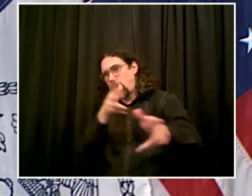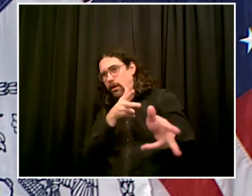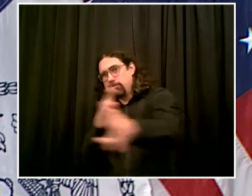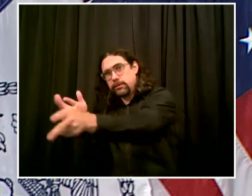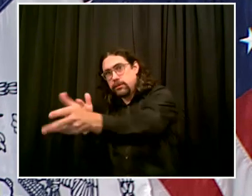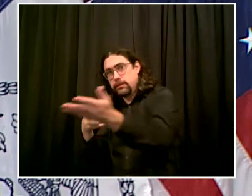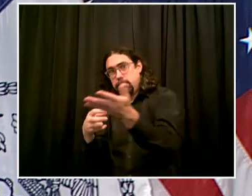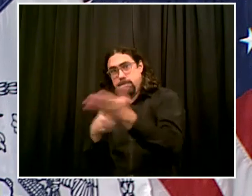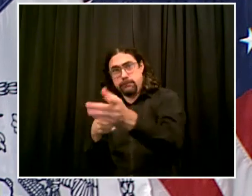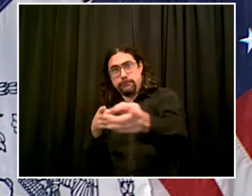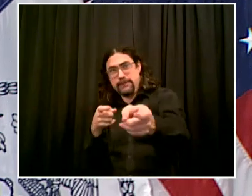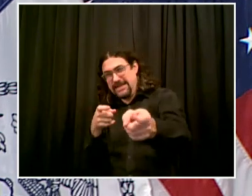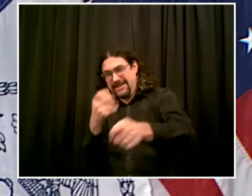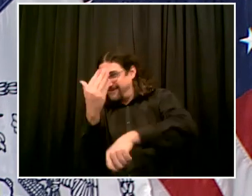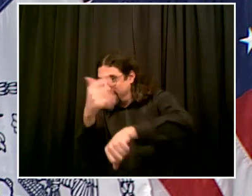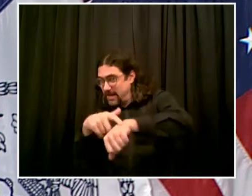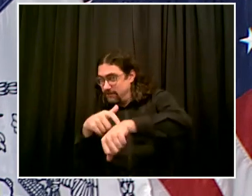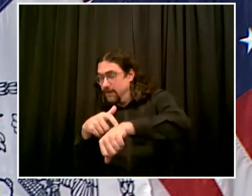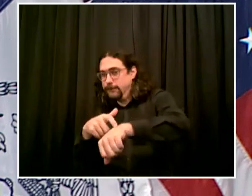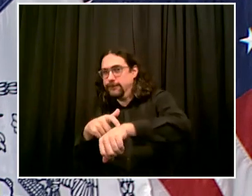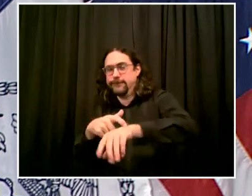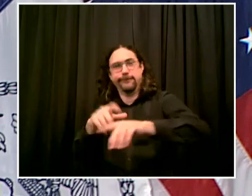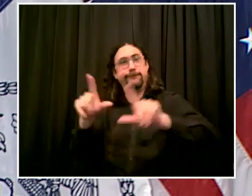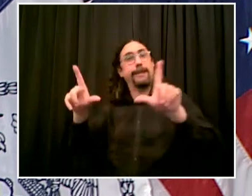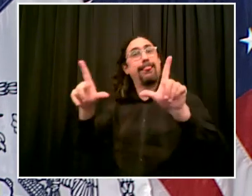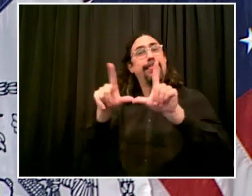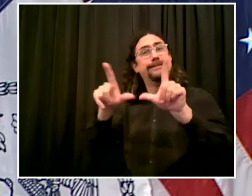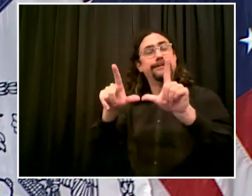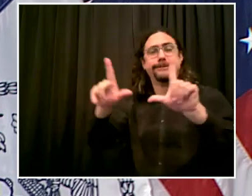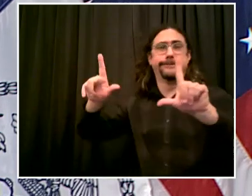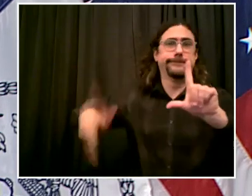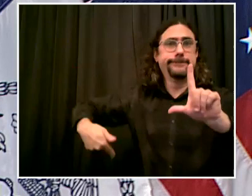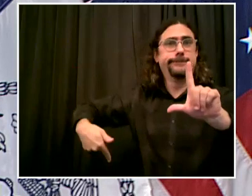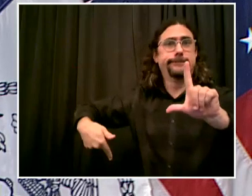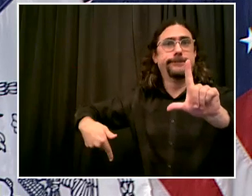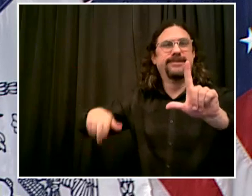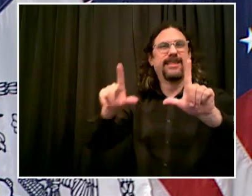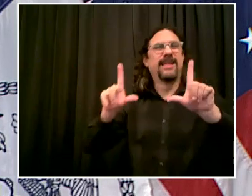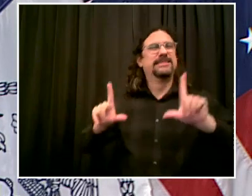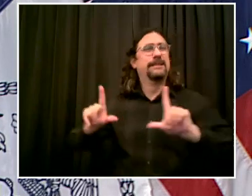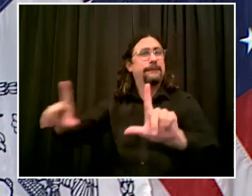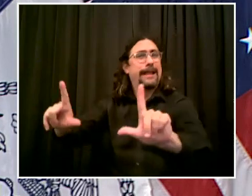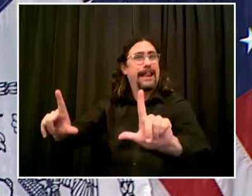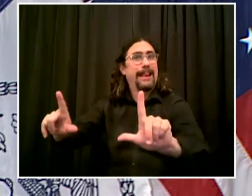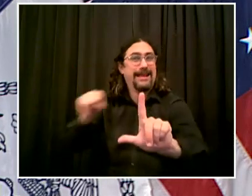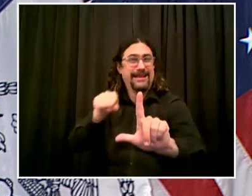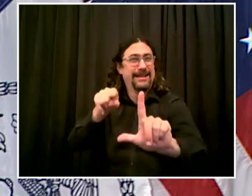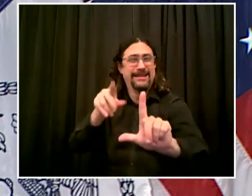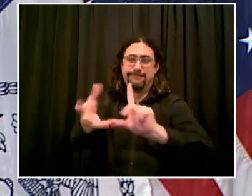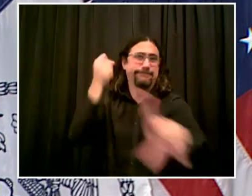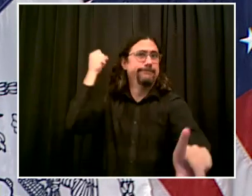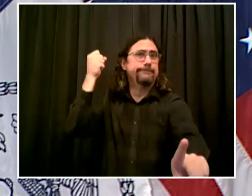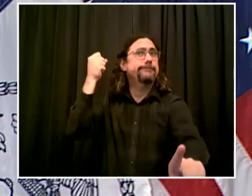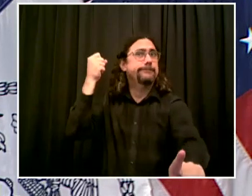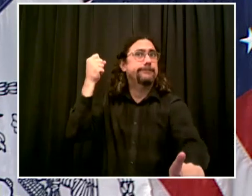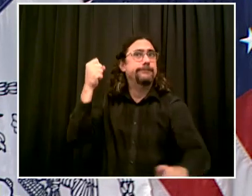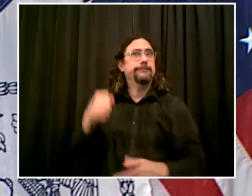BECAUSE THEY KNOW WHAT IS IN